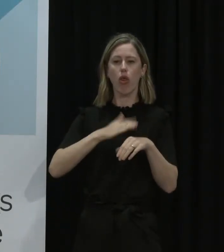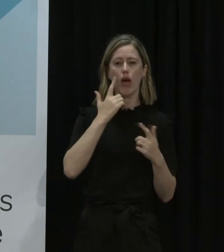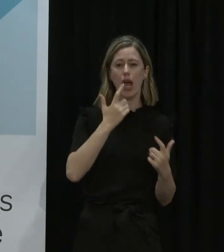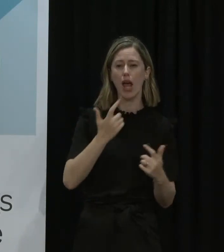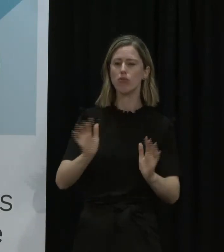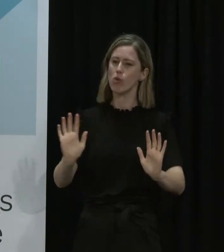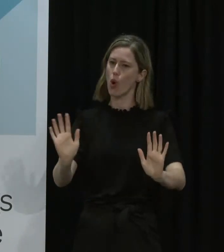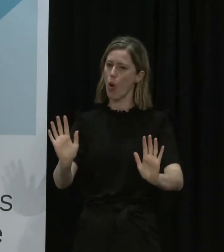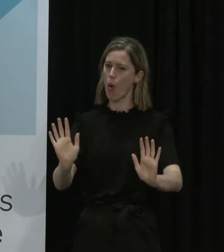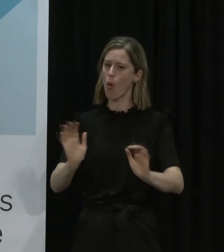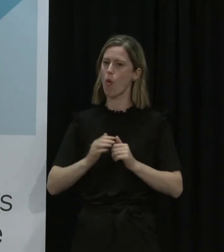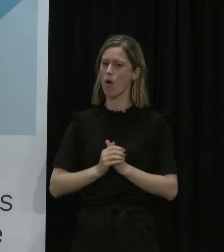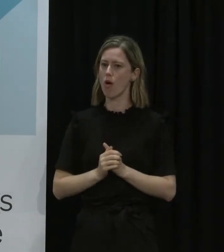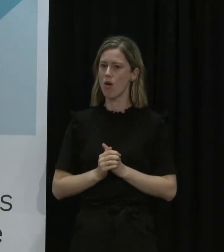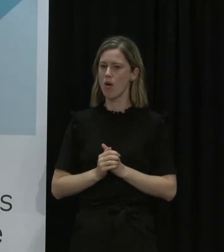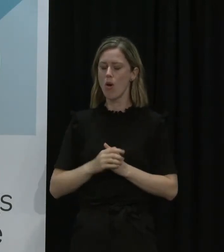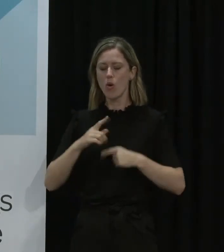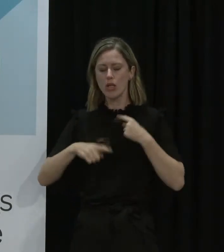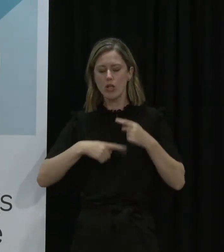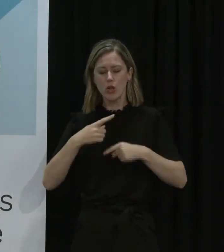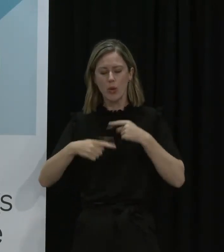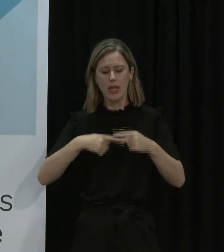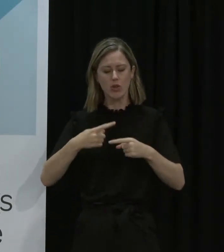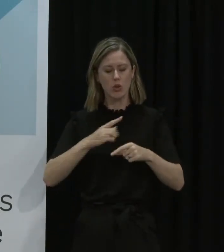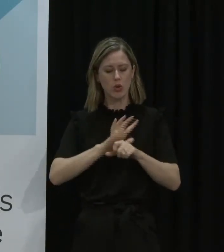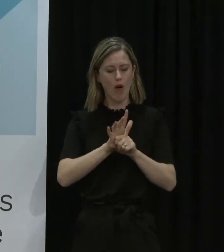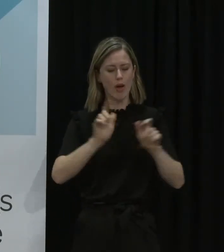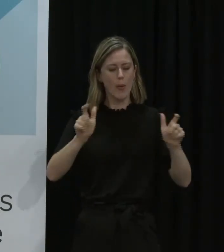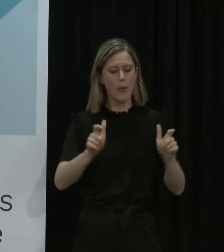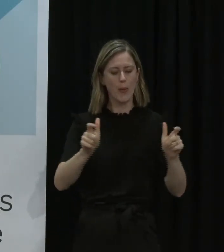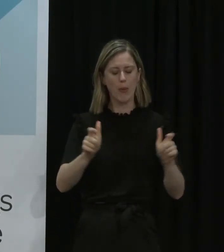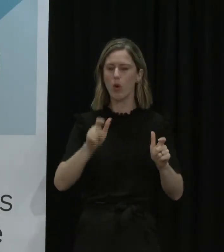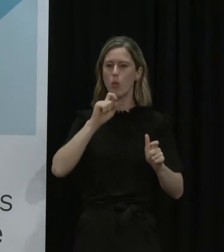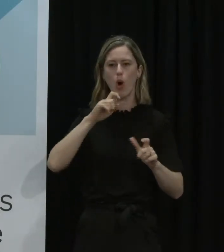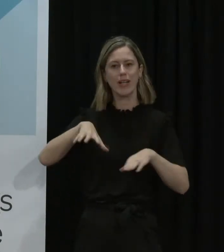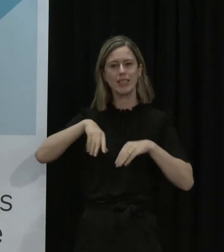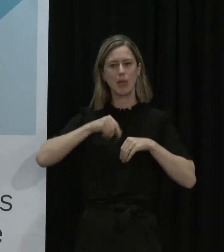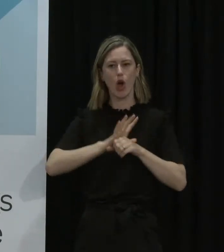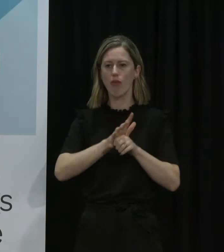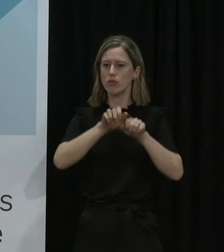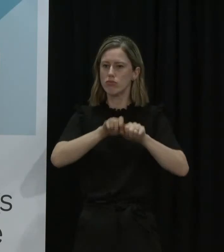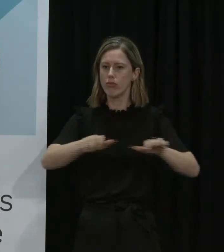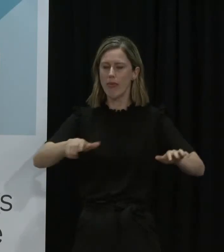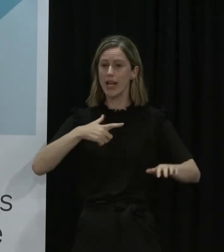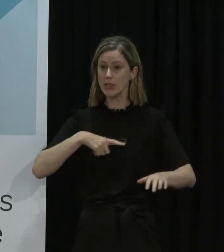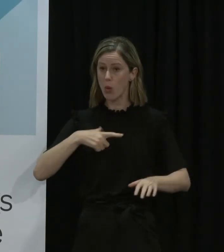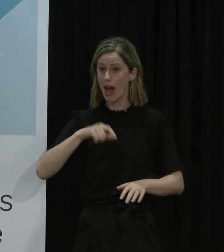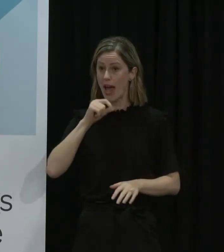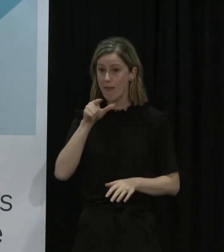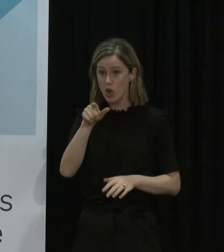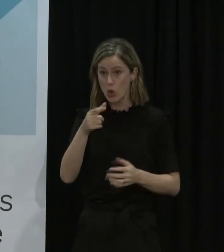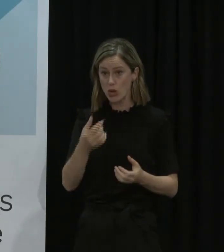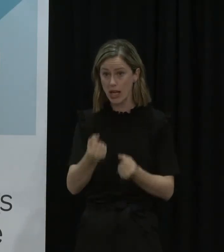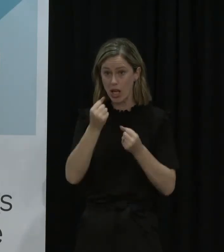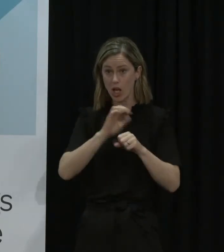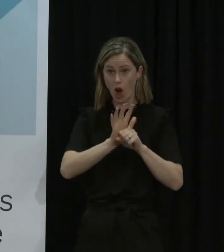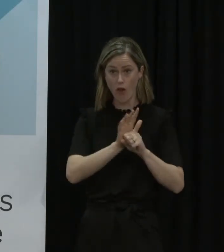another place without exposing others. I would disagree with the idea of light touch. We are still maintaining a minimise